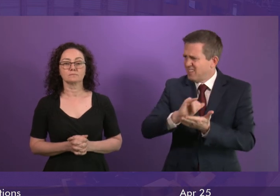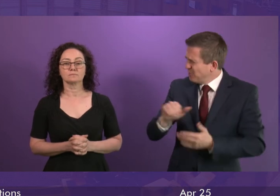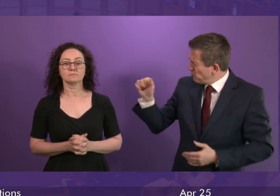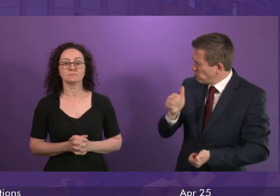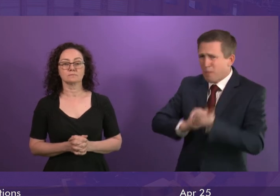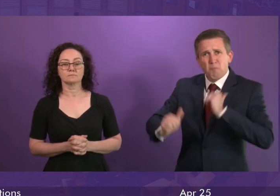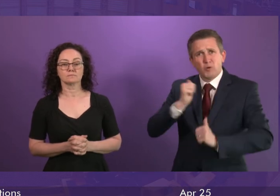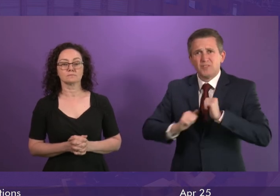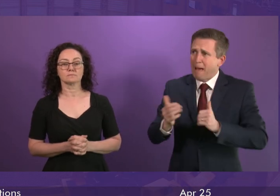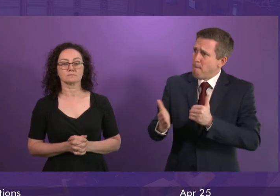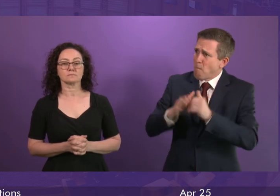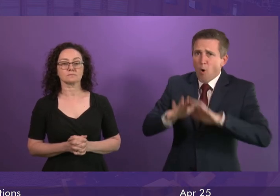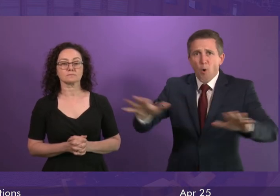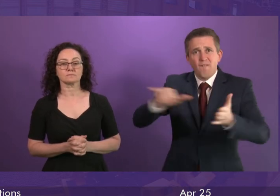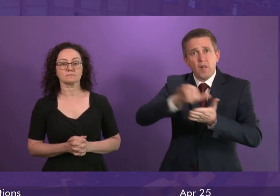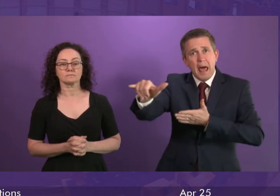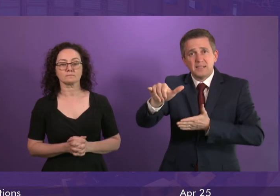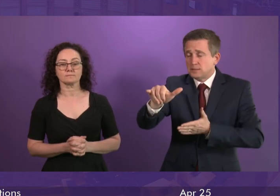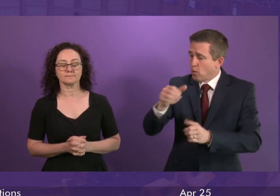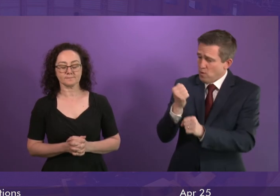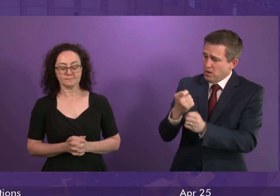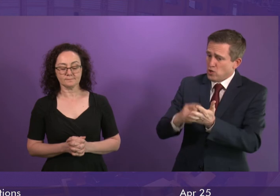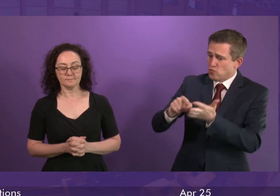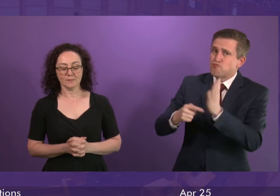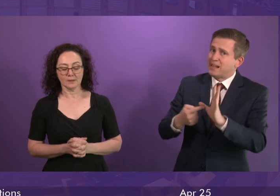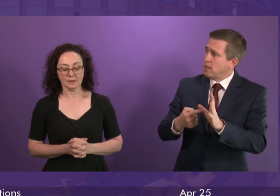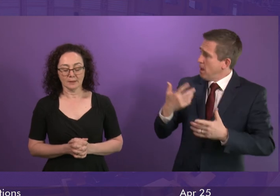about? Would Greta be impressed? The First Minister (Nicola Sturgeon):